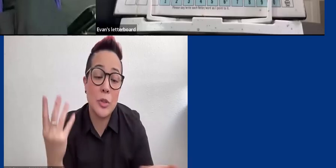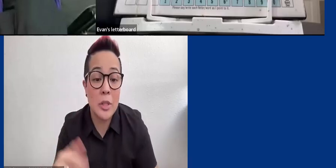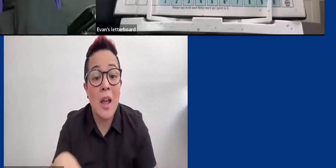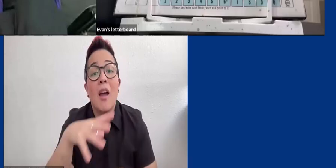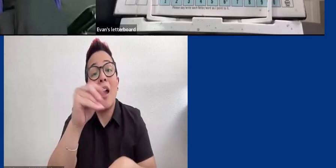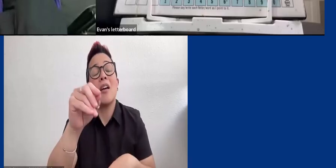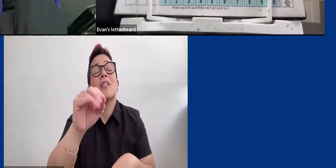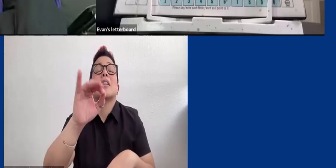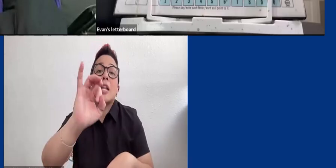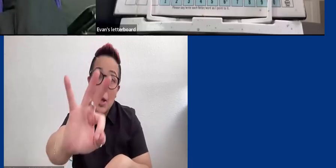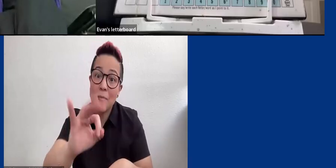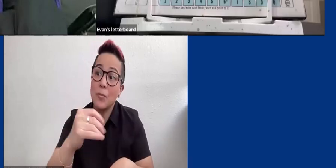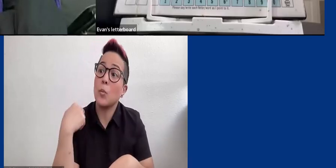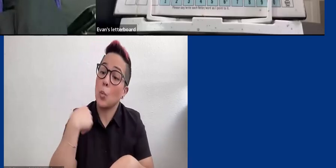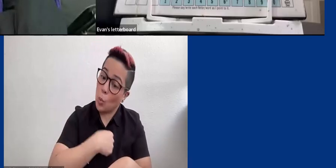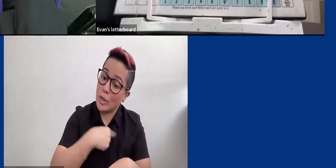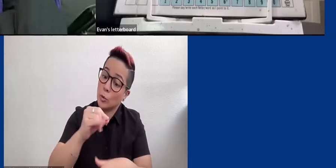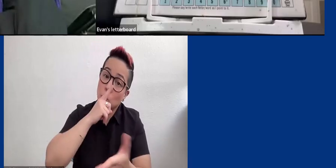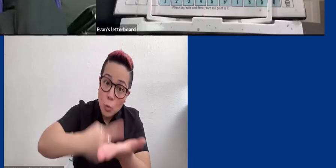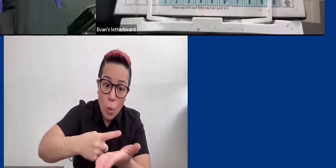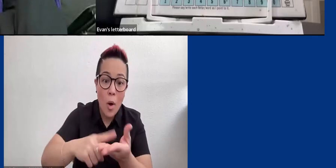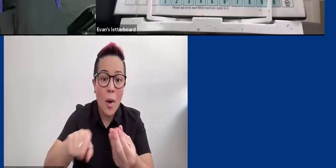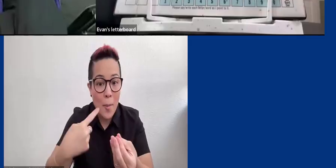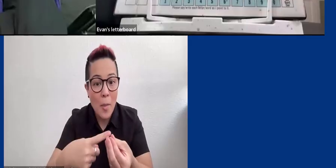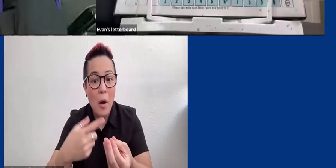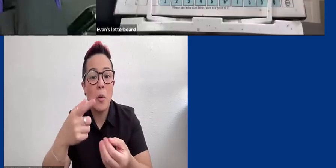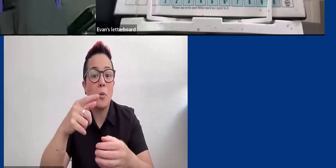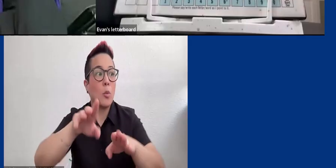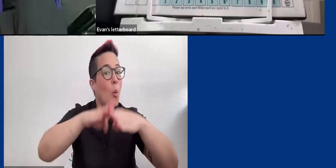and positively about sex and or sexual pleasure we